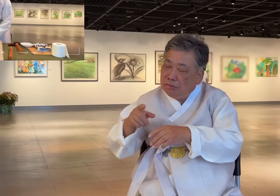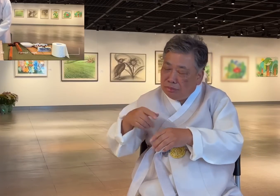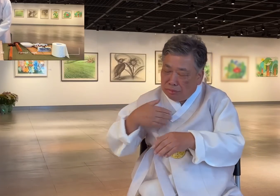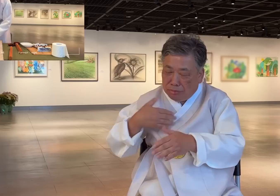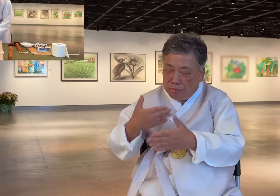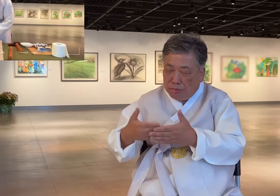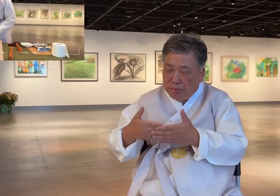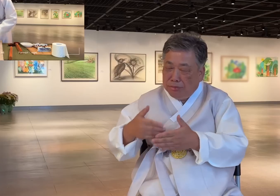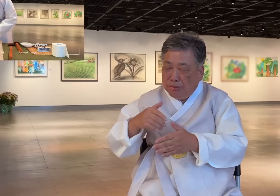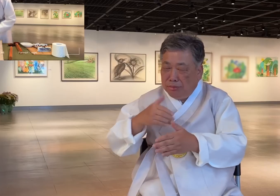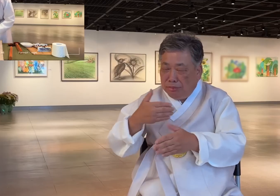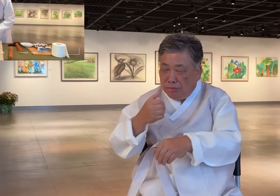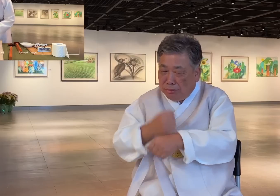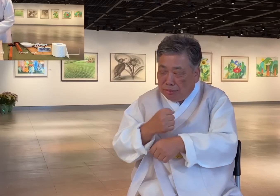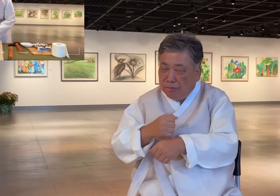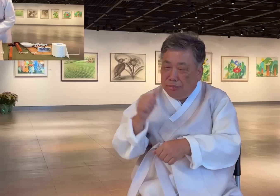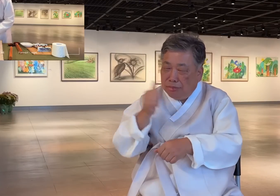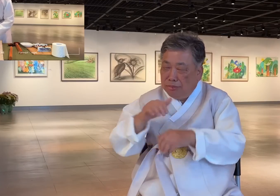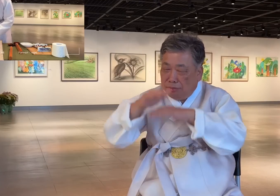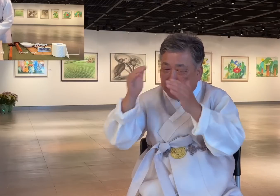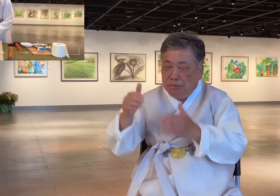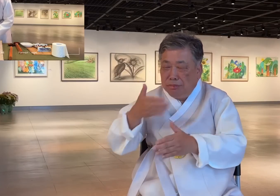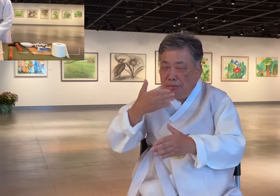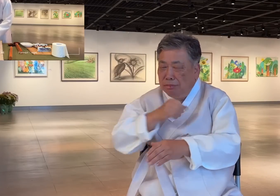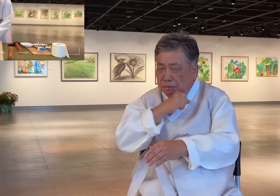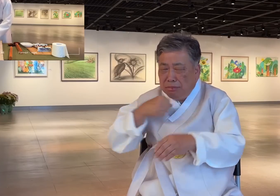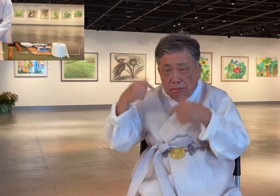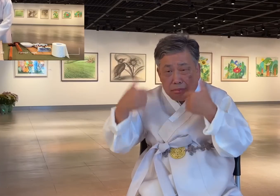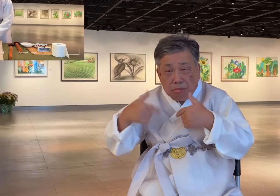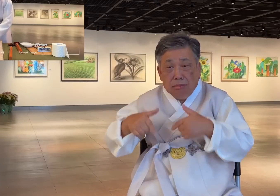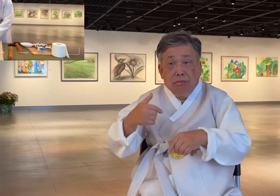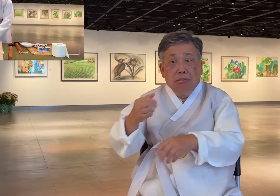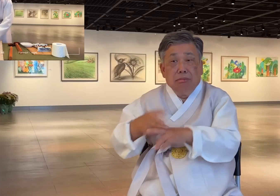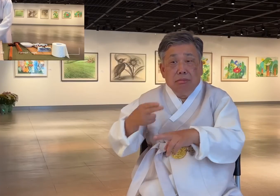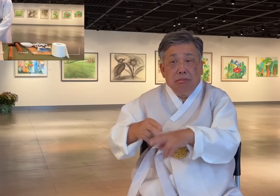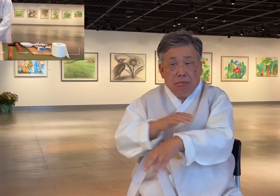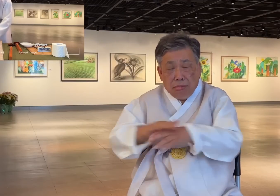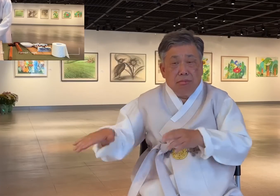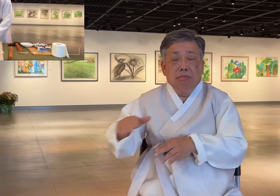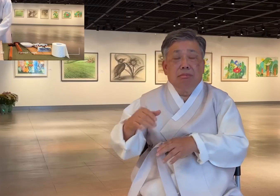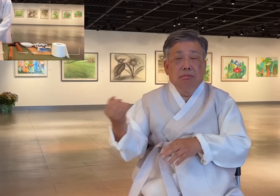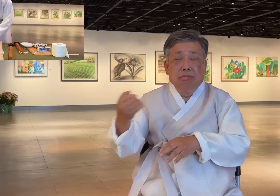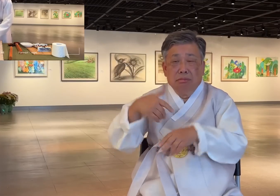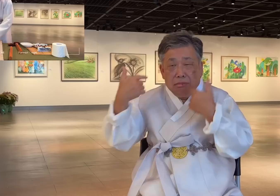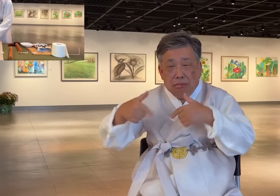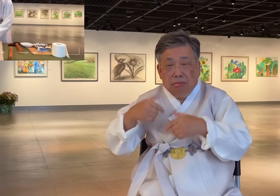She supports my painting work and helps with interpretation. I'm also good at cooking.